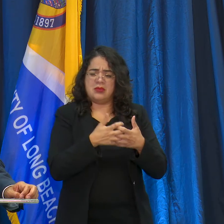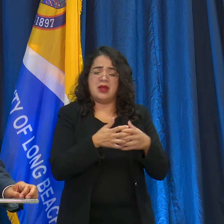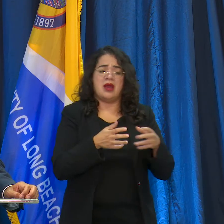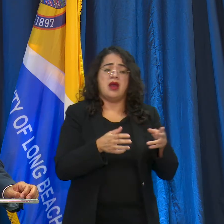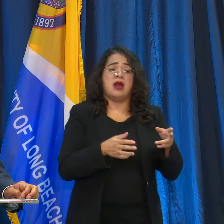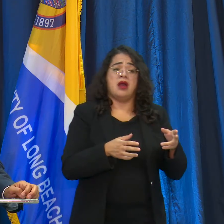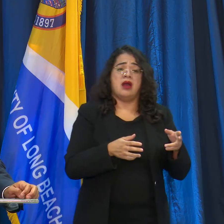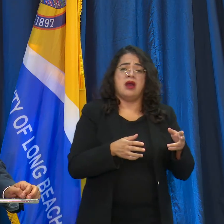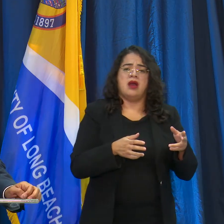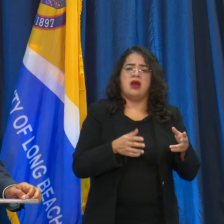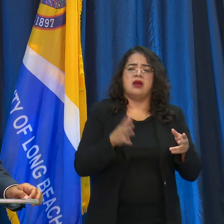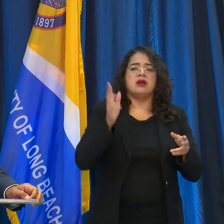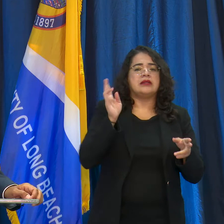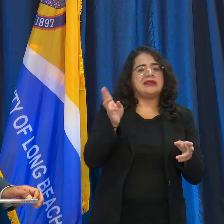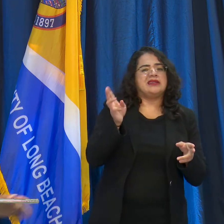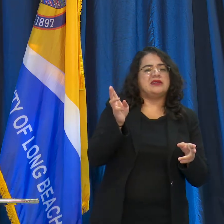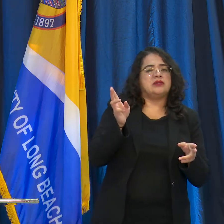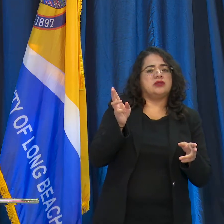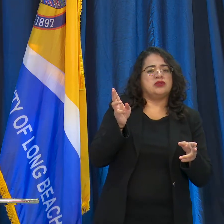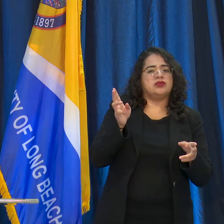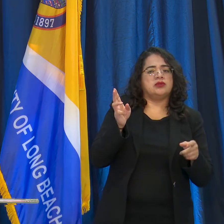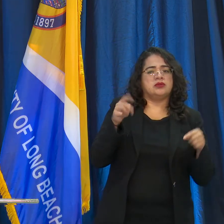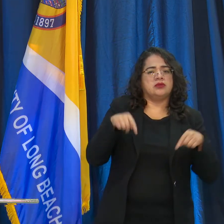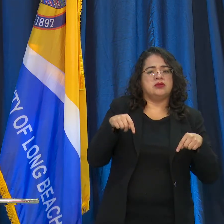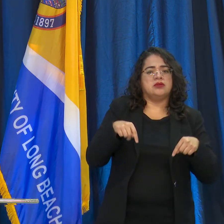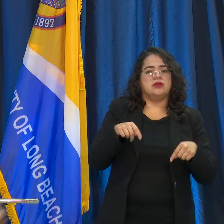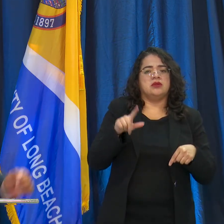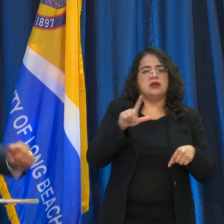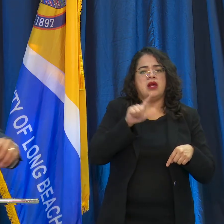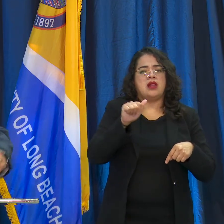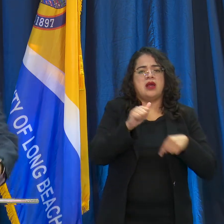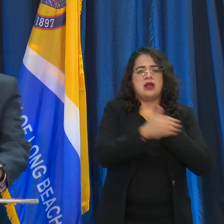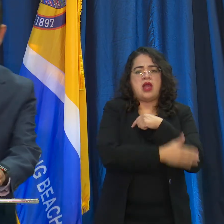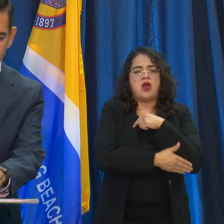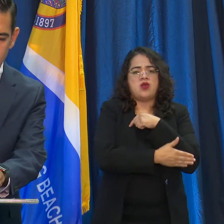rate, and how does that compare with LA County, and are you guys